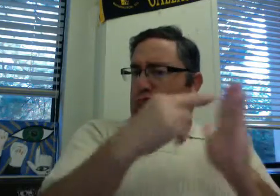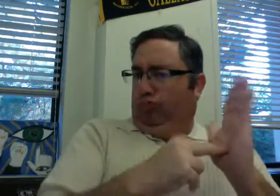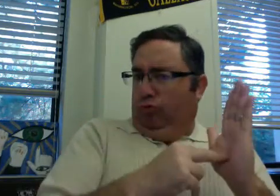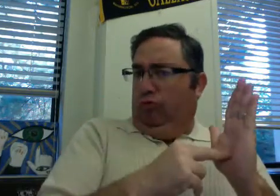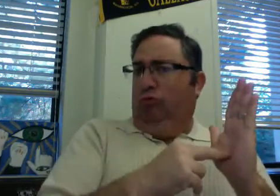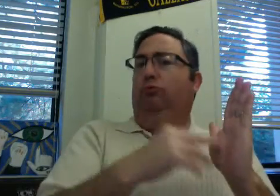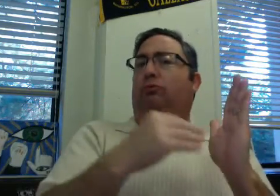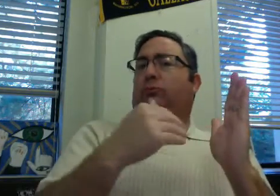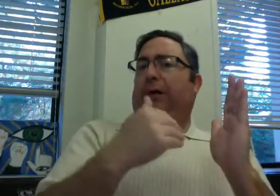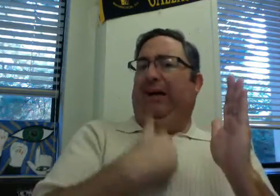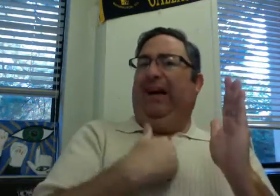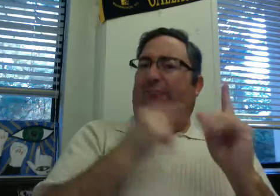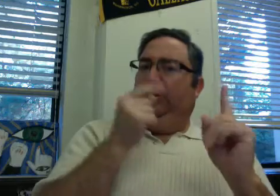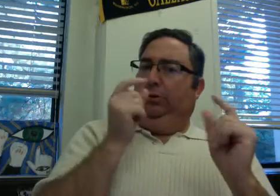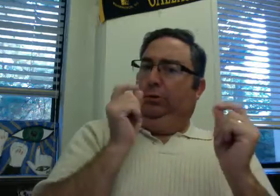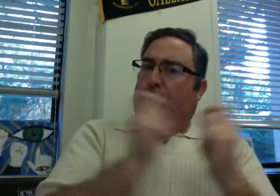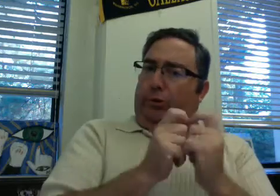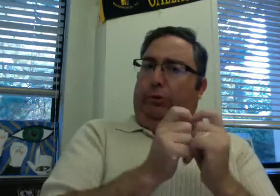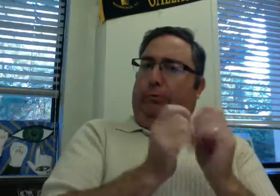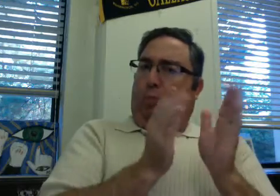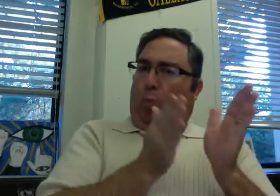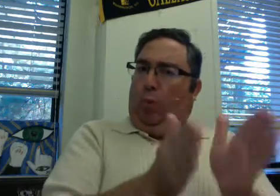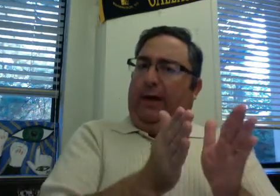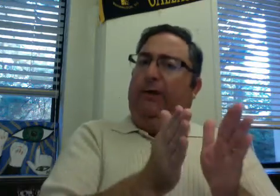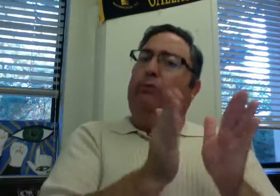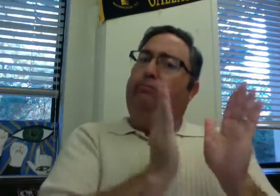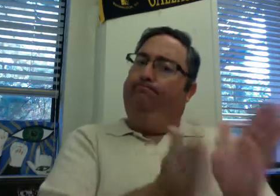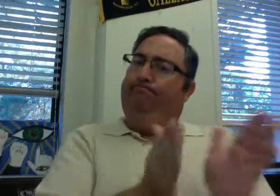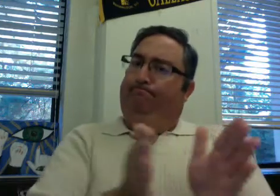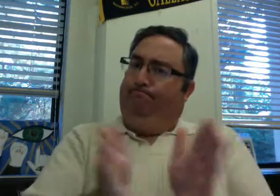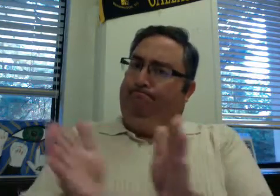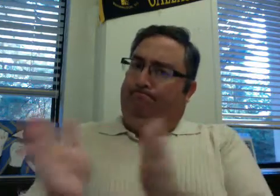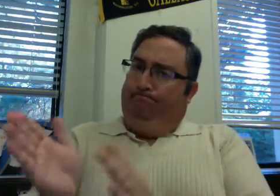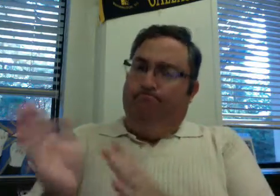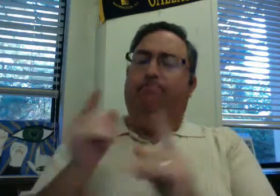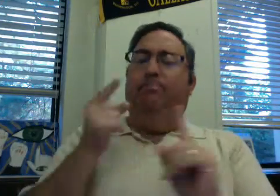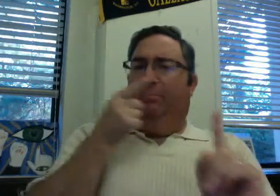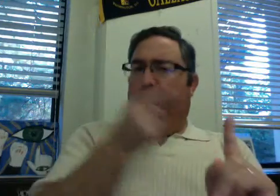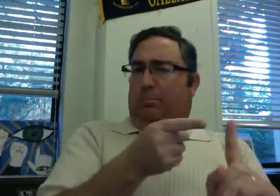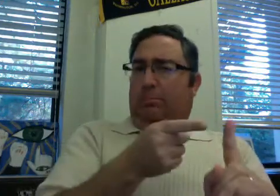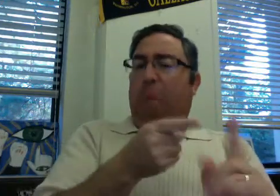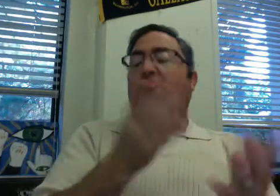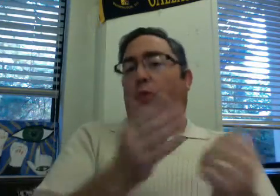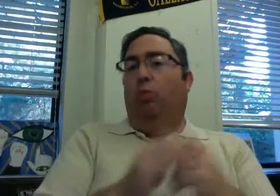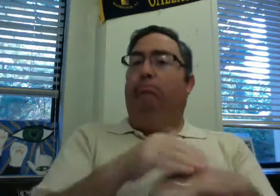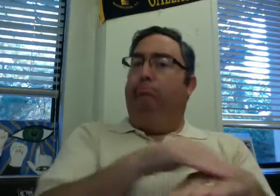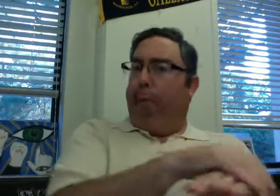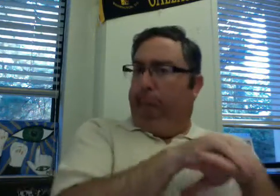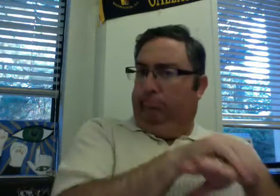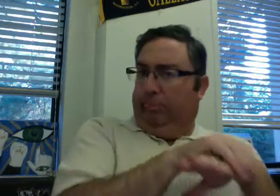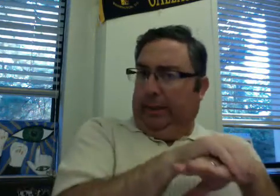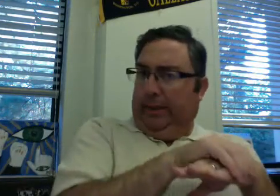Languages have certain rules and ways for ordering these sounds and words to create meaning.